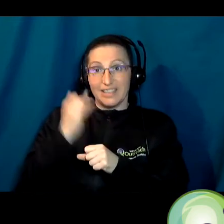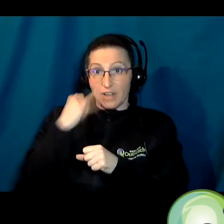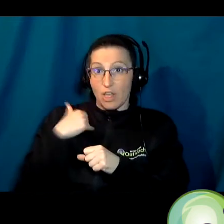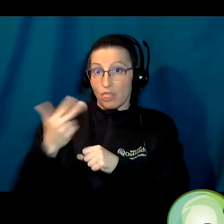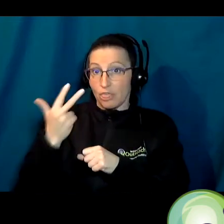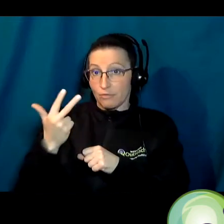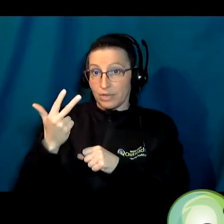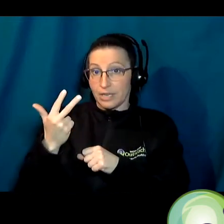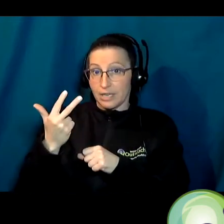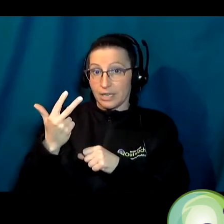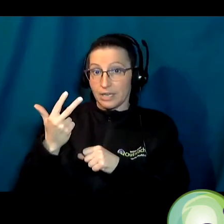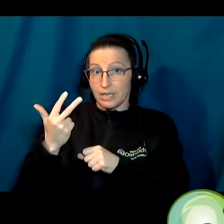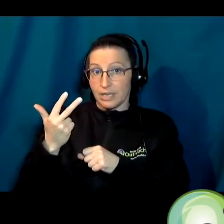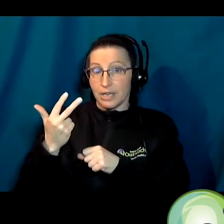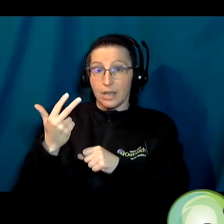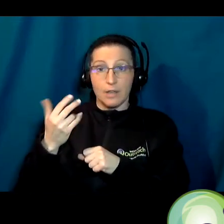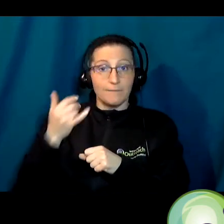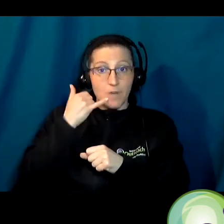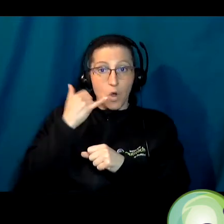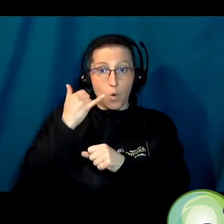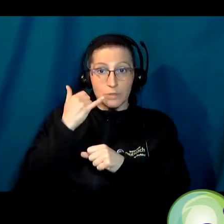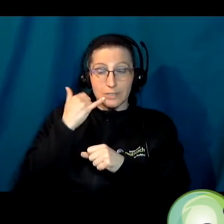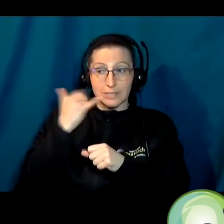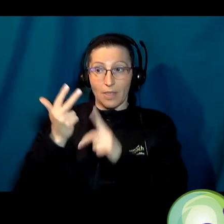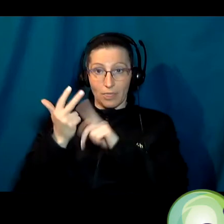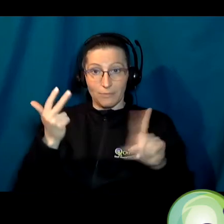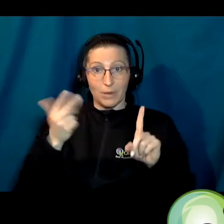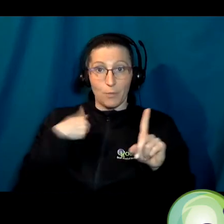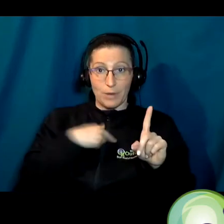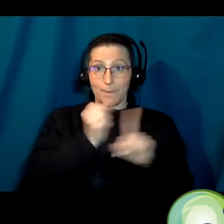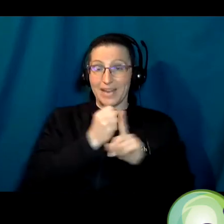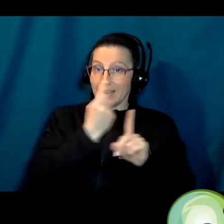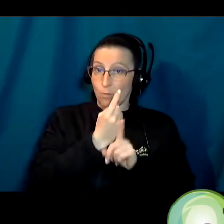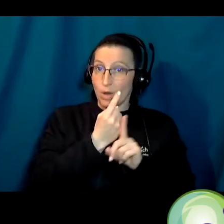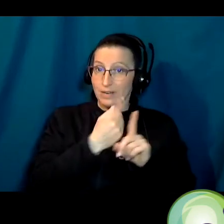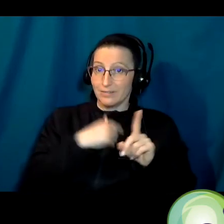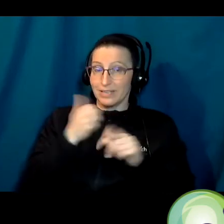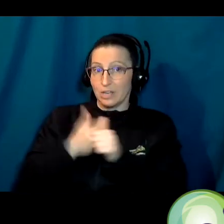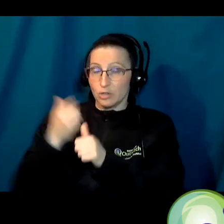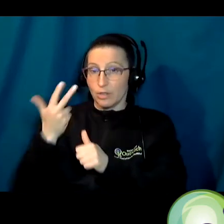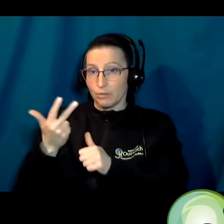trays for phones that were distributed in that manner. We still have quite a bit of